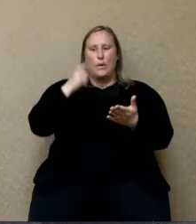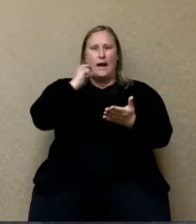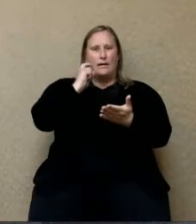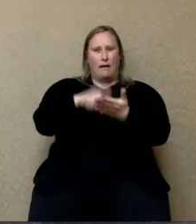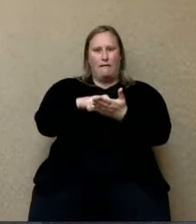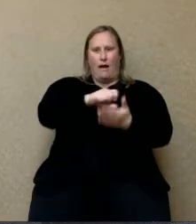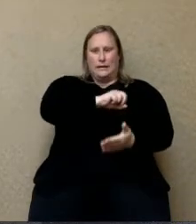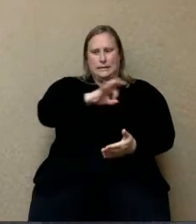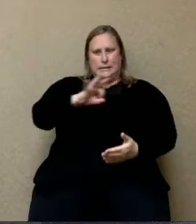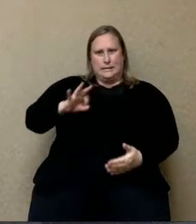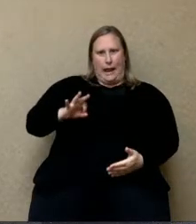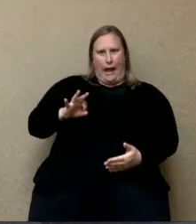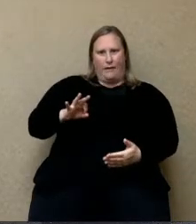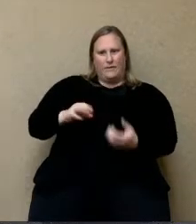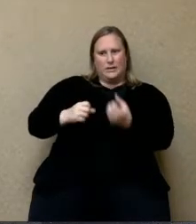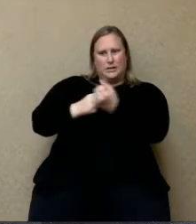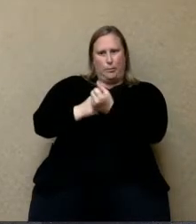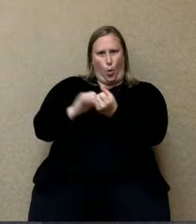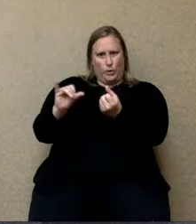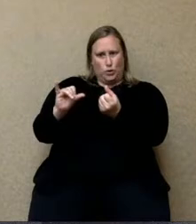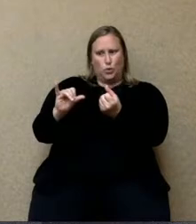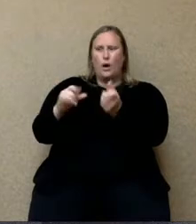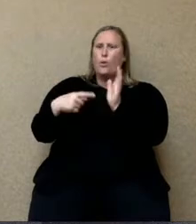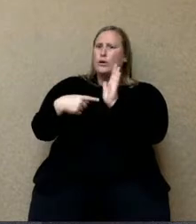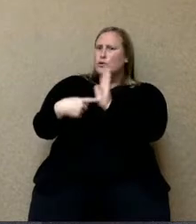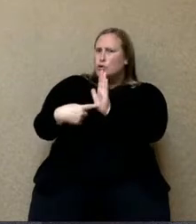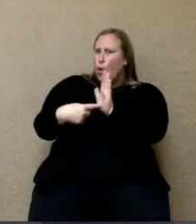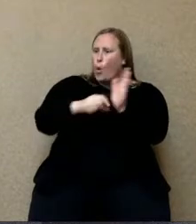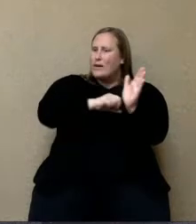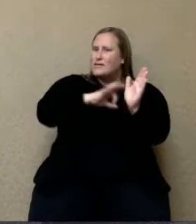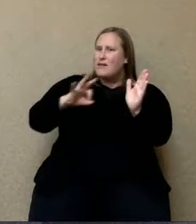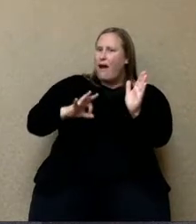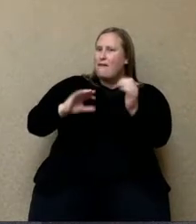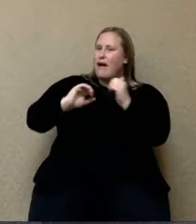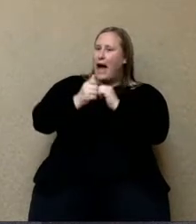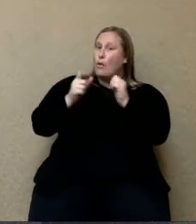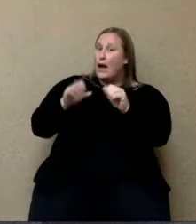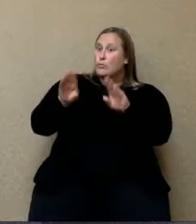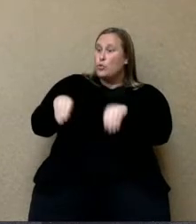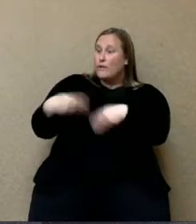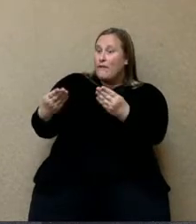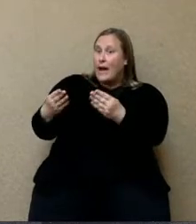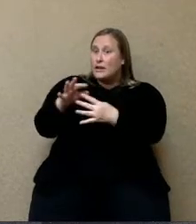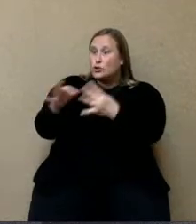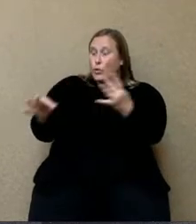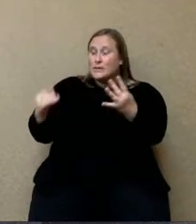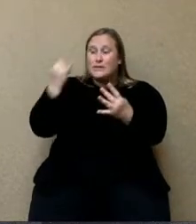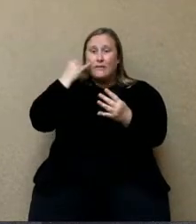so I really wanted them to see how I provided choices. If they didn't have words, I gave them you know, like